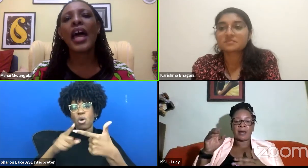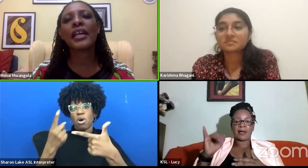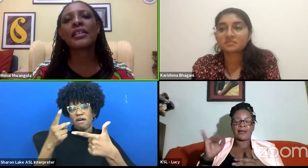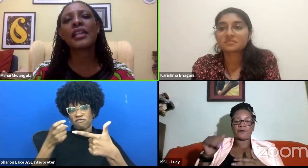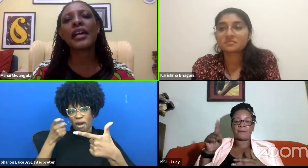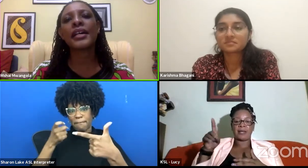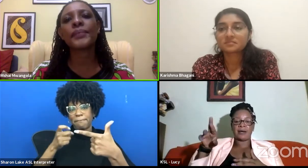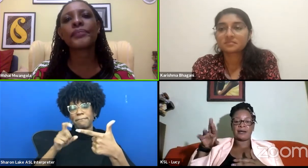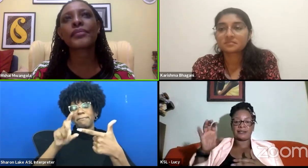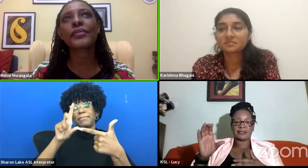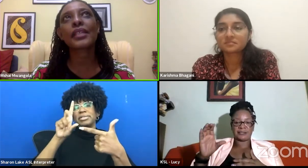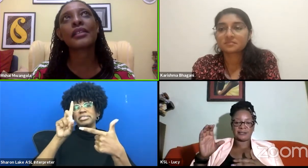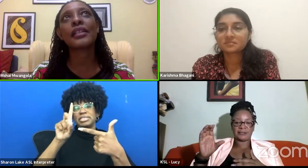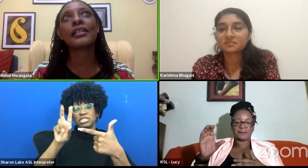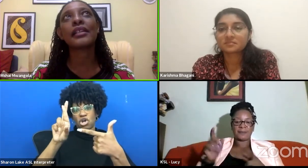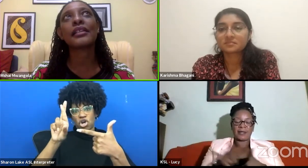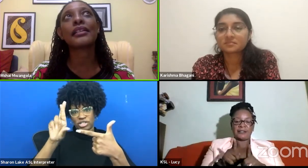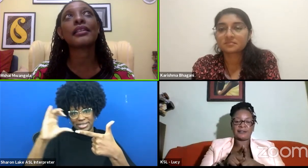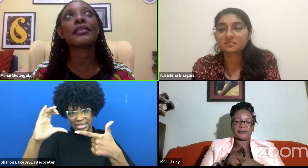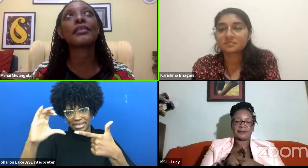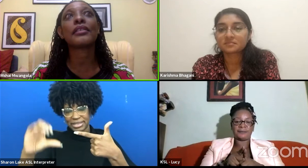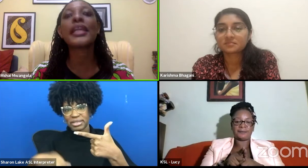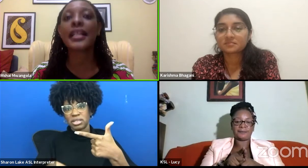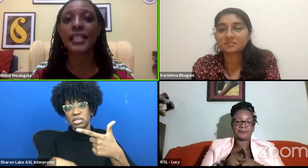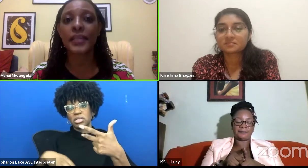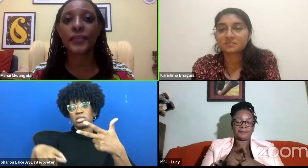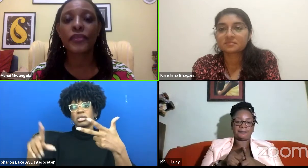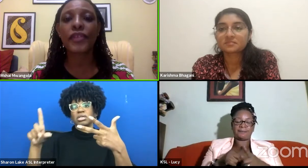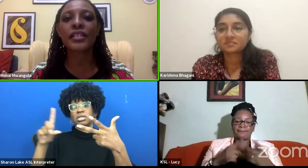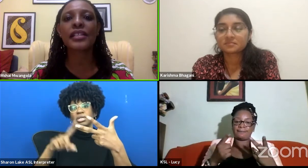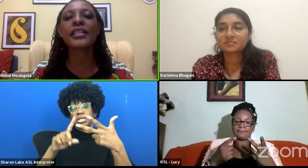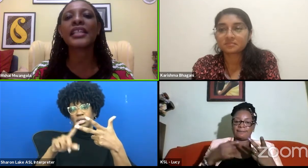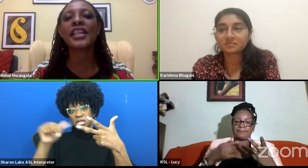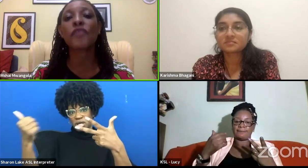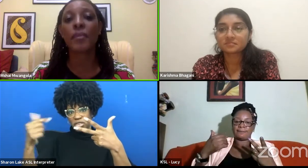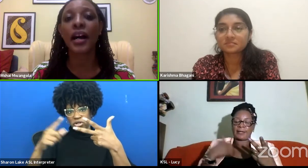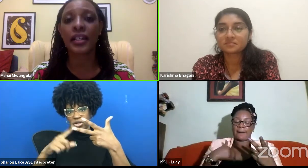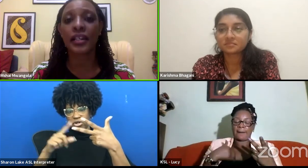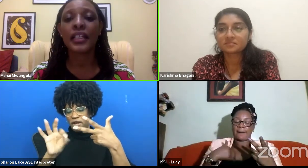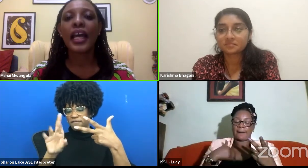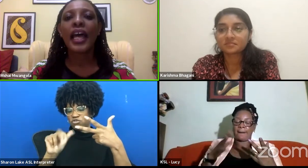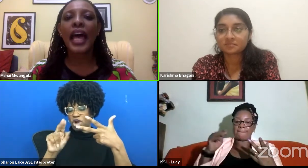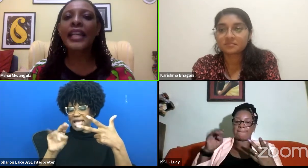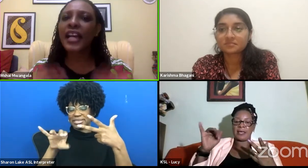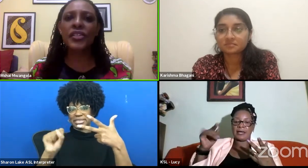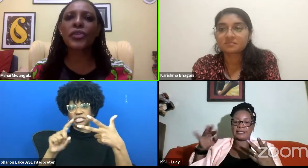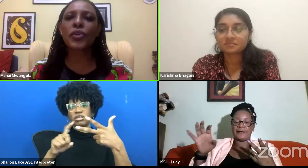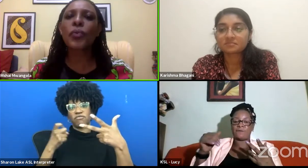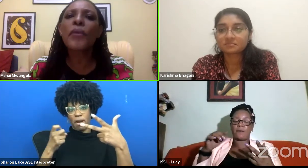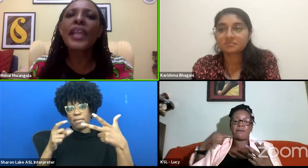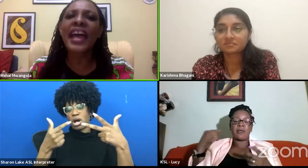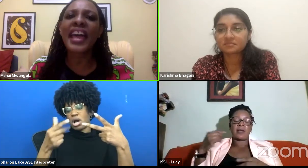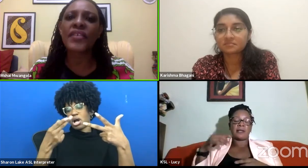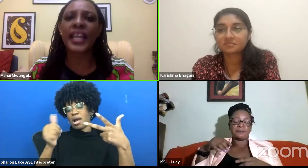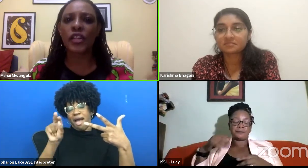and Niate, Francis Niate from Ghana. And I just thought where will I ever get